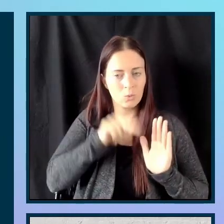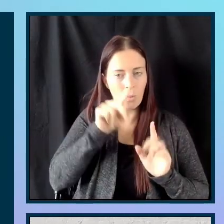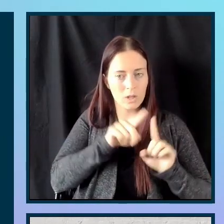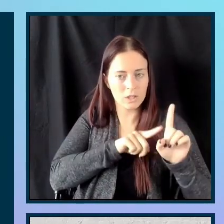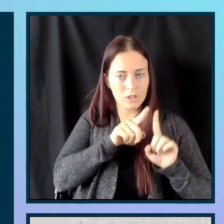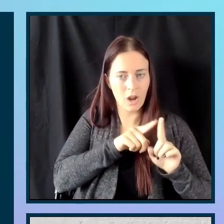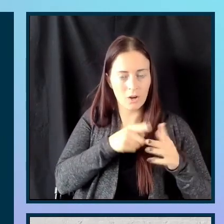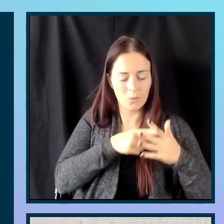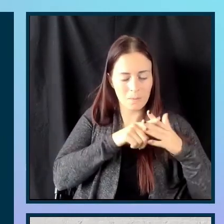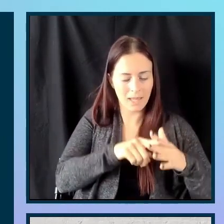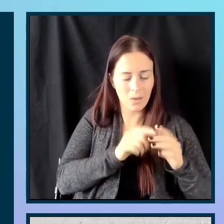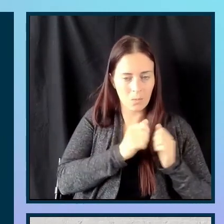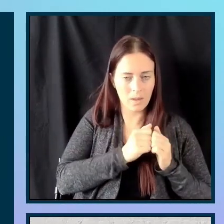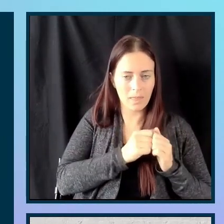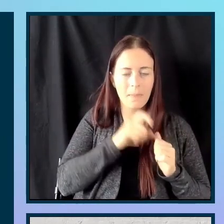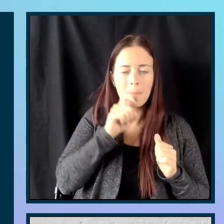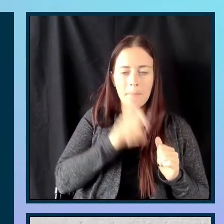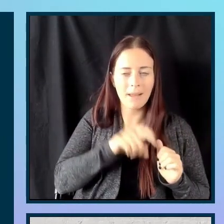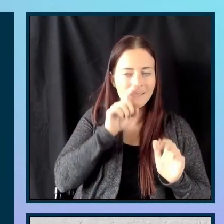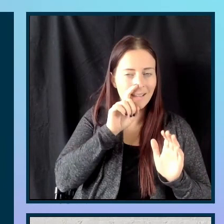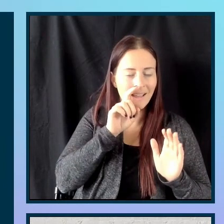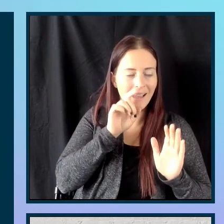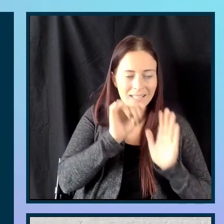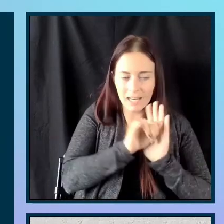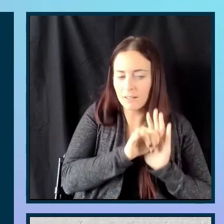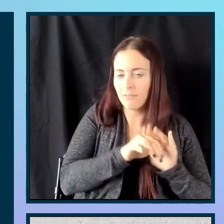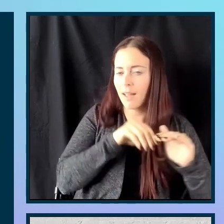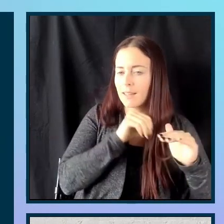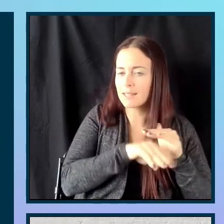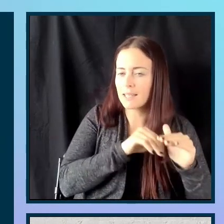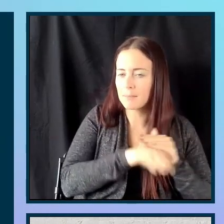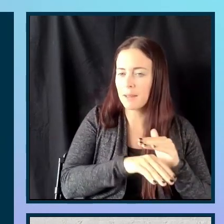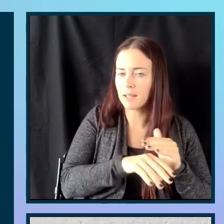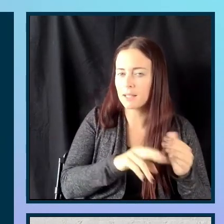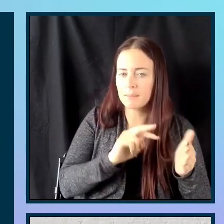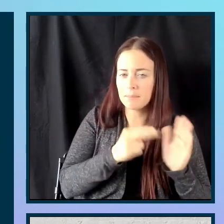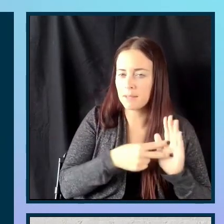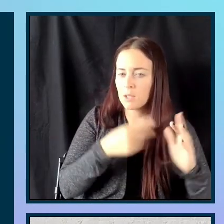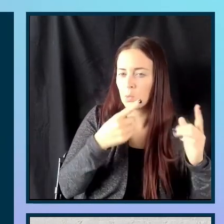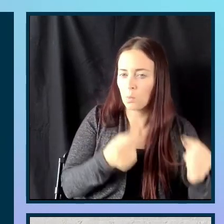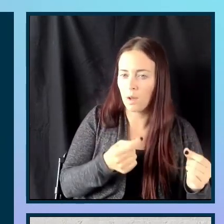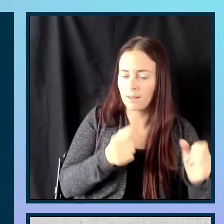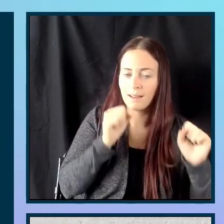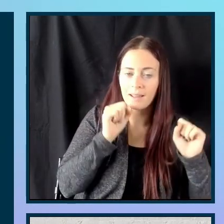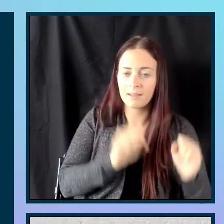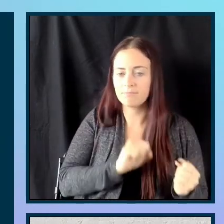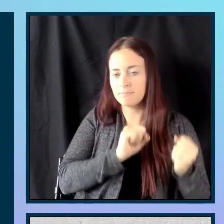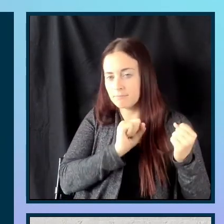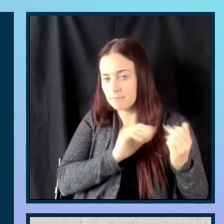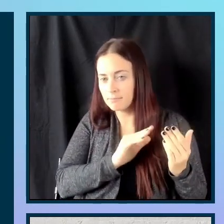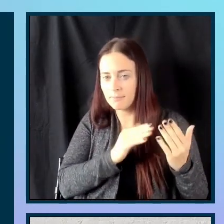Accessibility is accessible. It can be done now, and anyone can help.